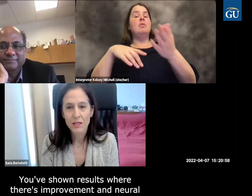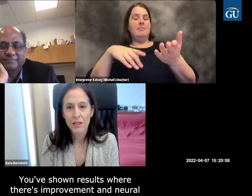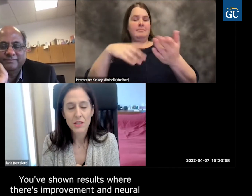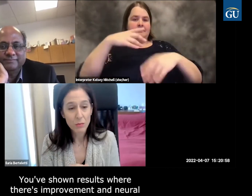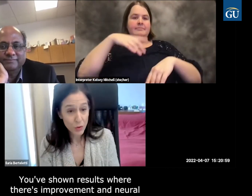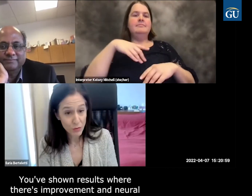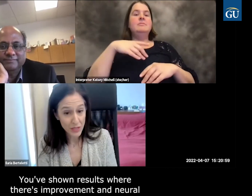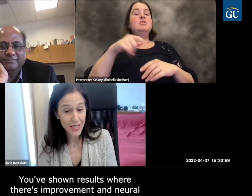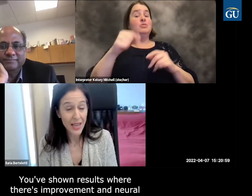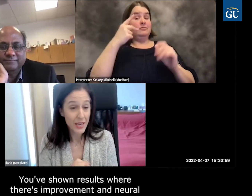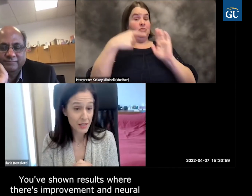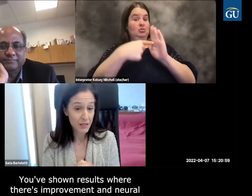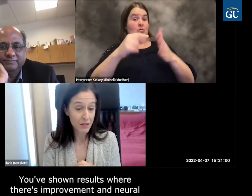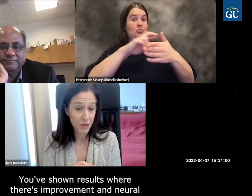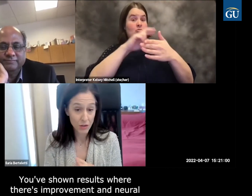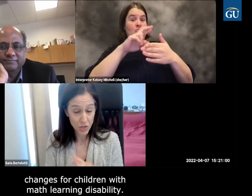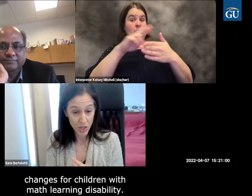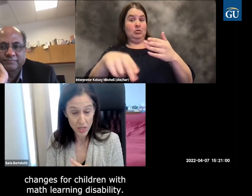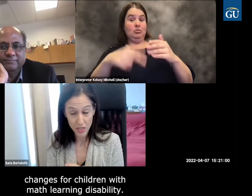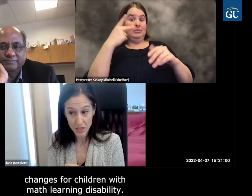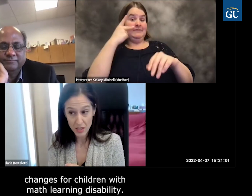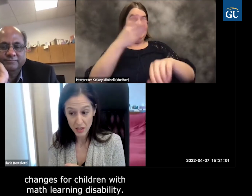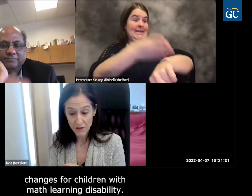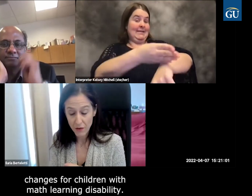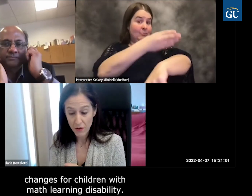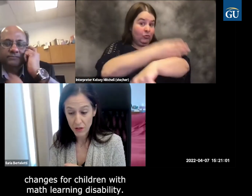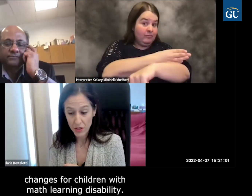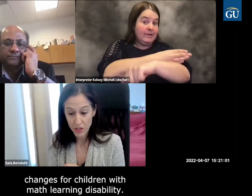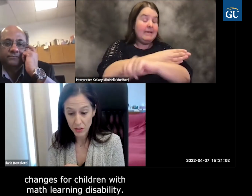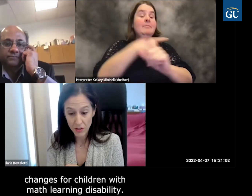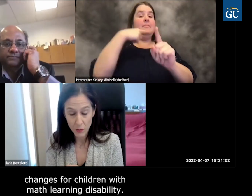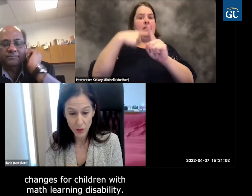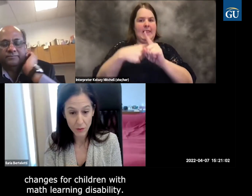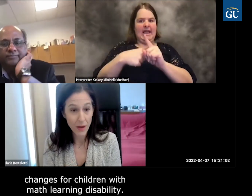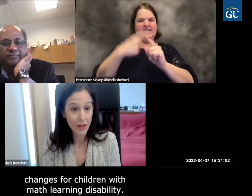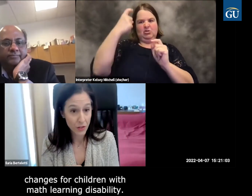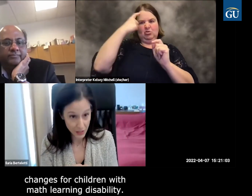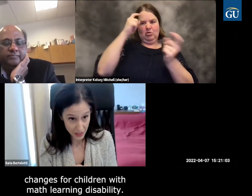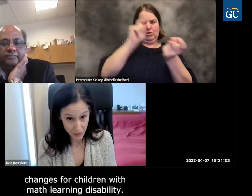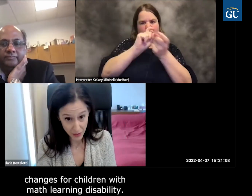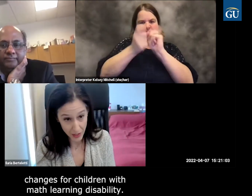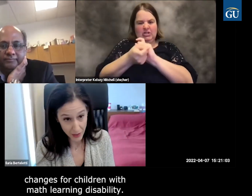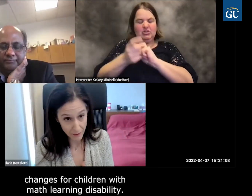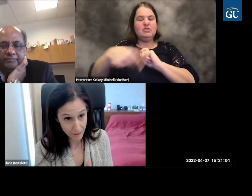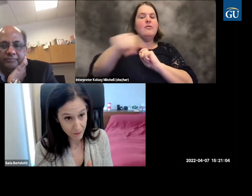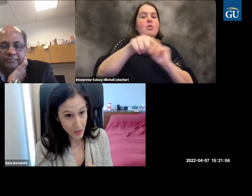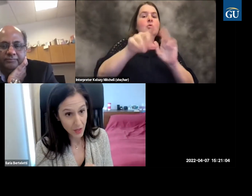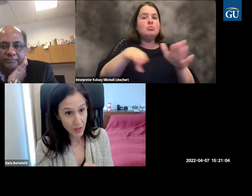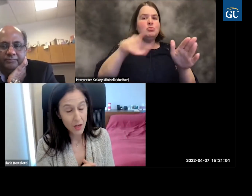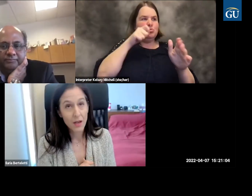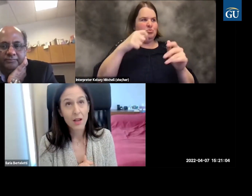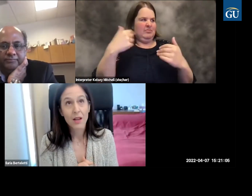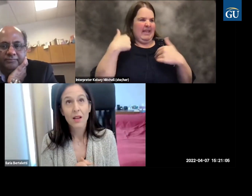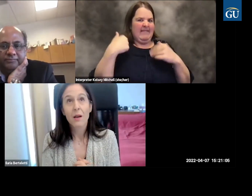there's improvement and neural changes for children with math learning